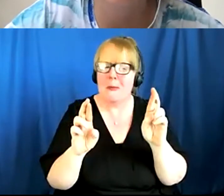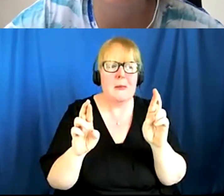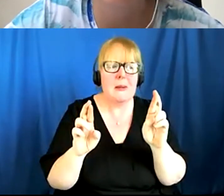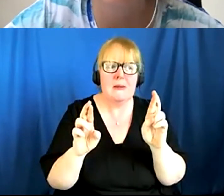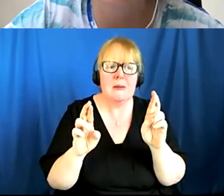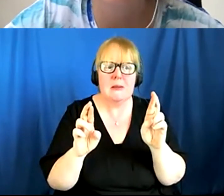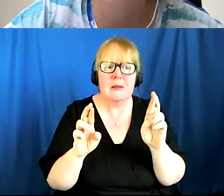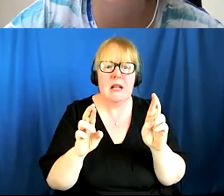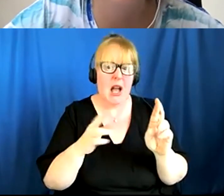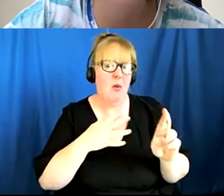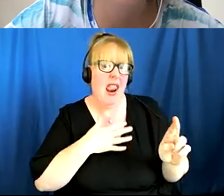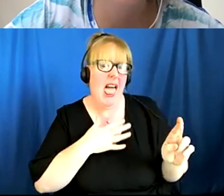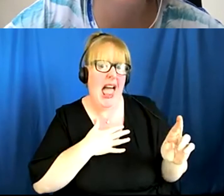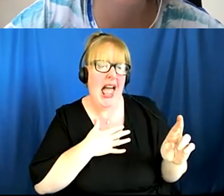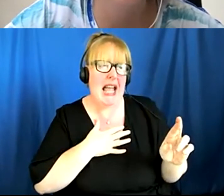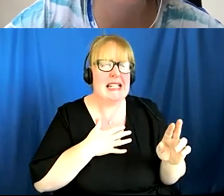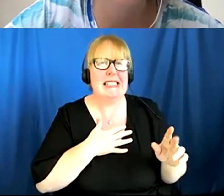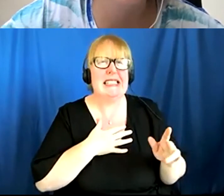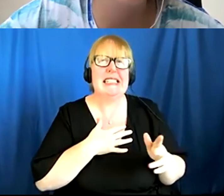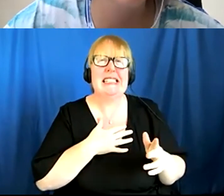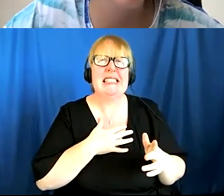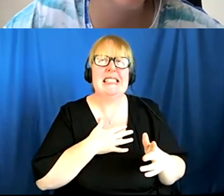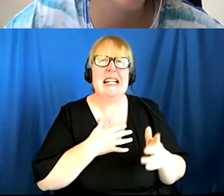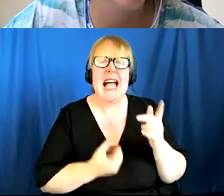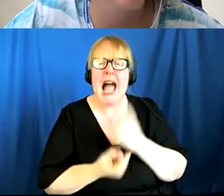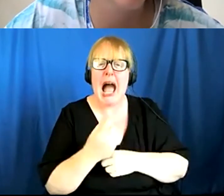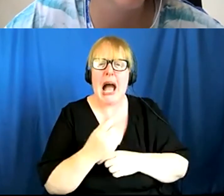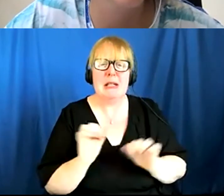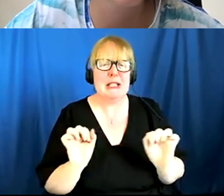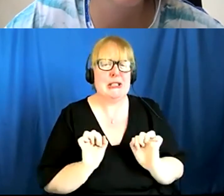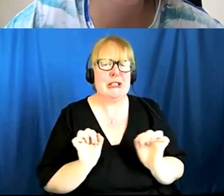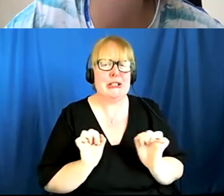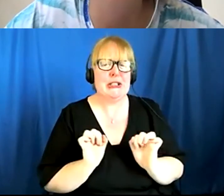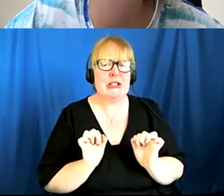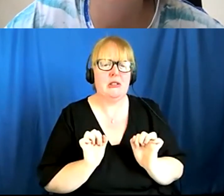to. I don't know if that's happening. Yeah. Or it is on a small scale, perhaps. But yeah,